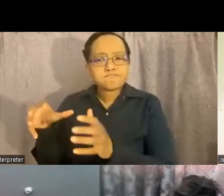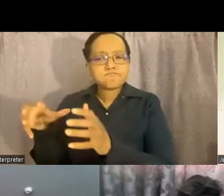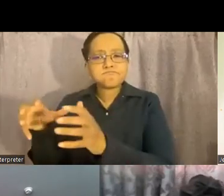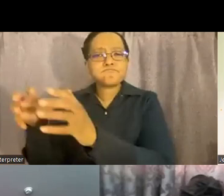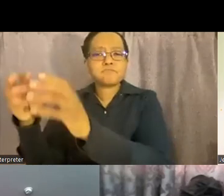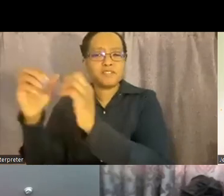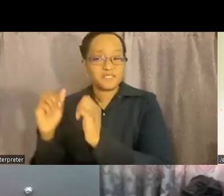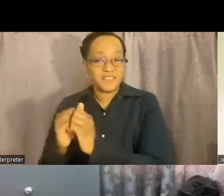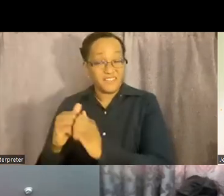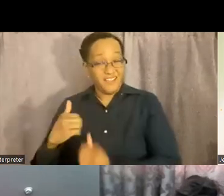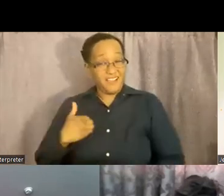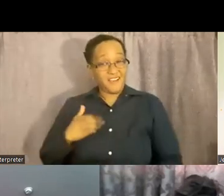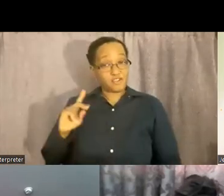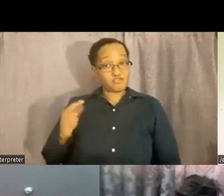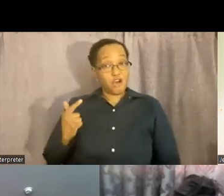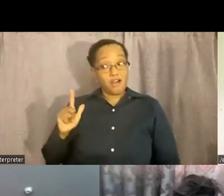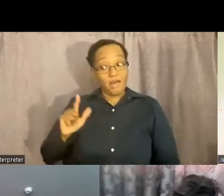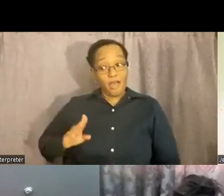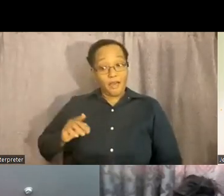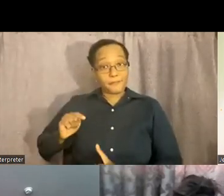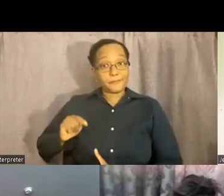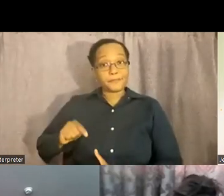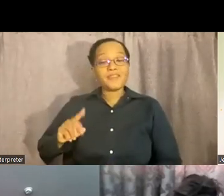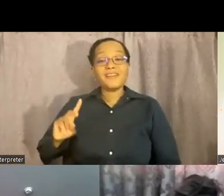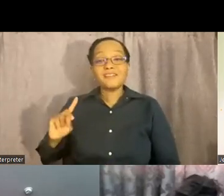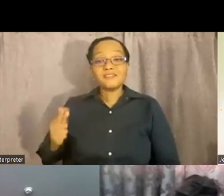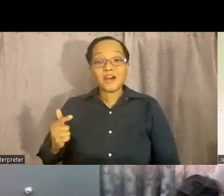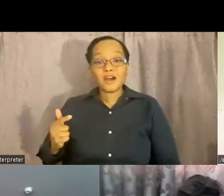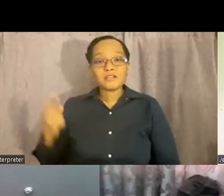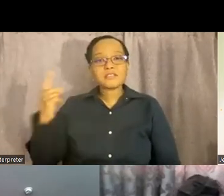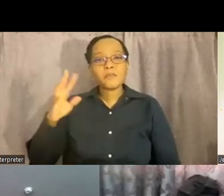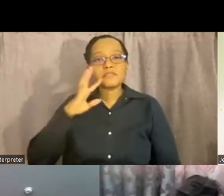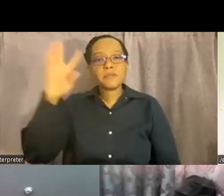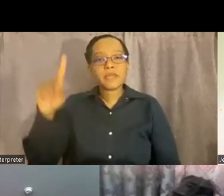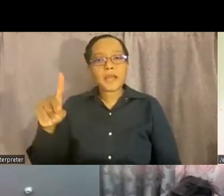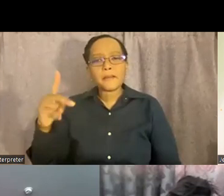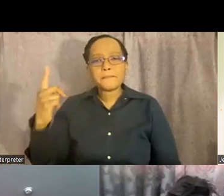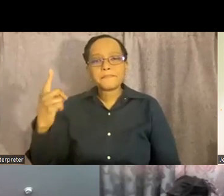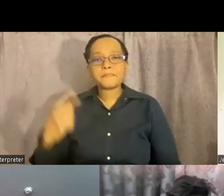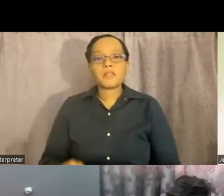I have a lab in my lab, whenever there any dogs, he wants to play with them.